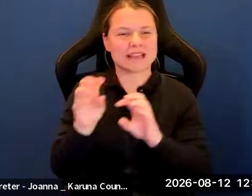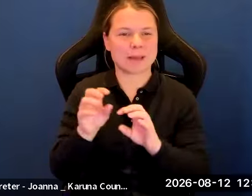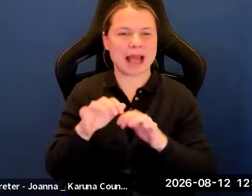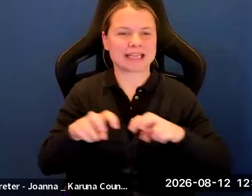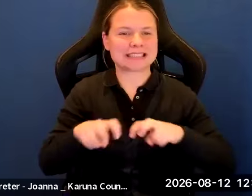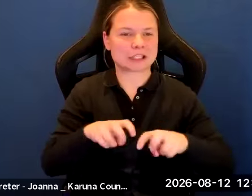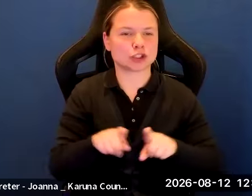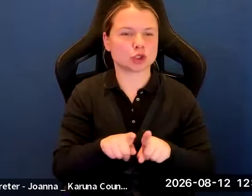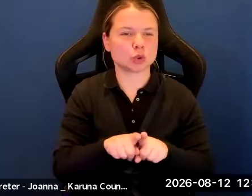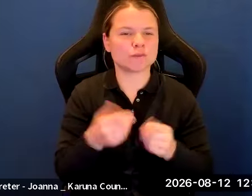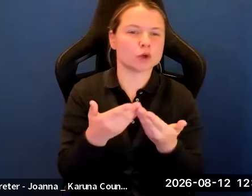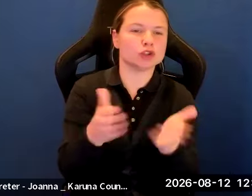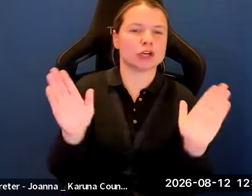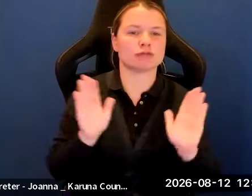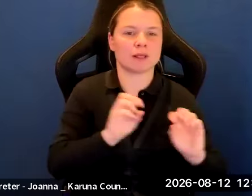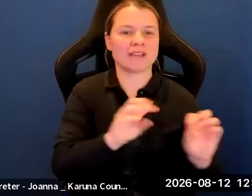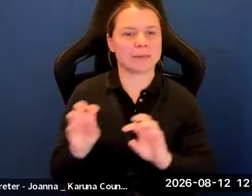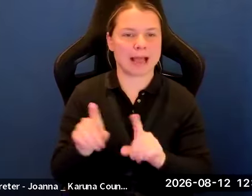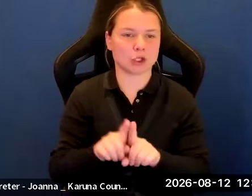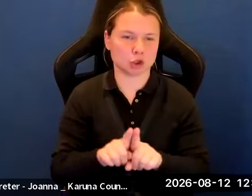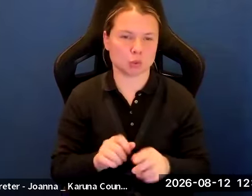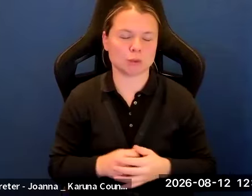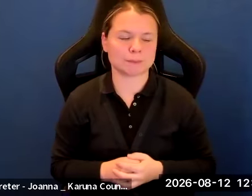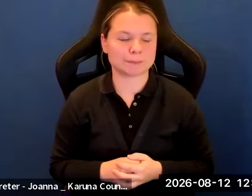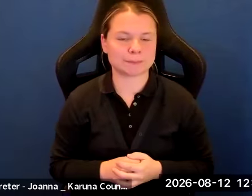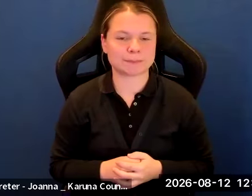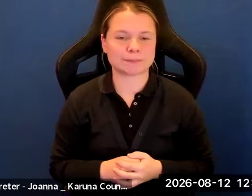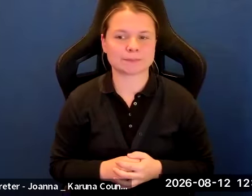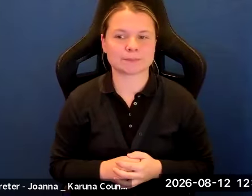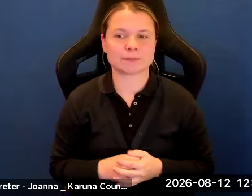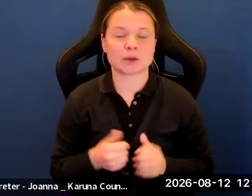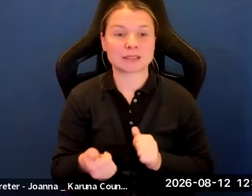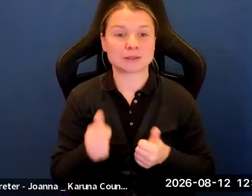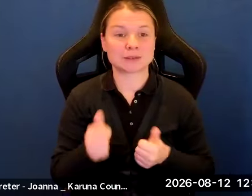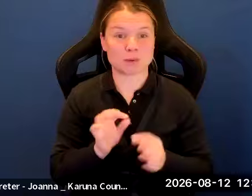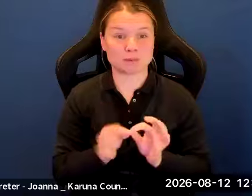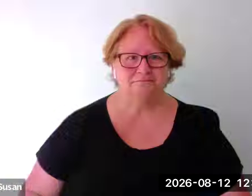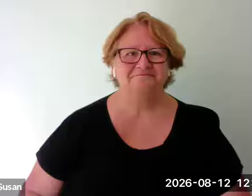, if so desired to support future opportunities. We will have a feedback session as well to have